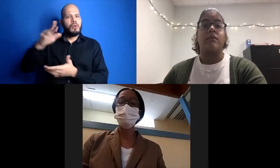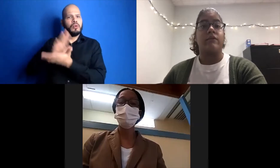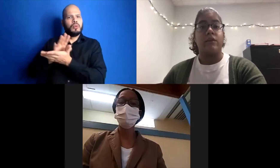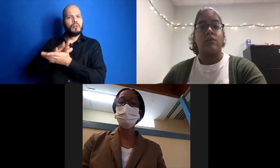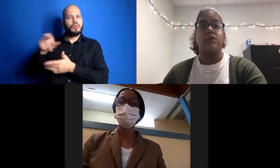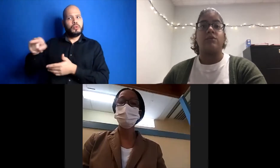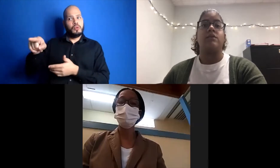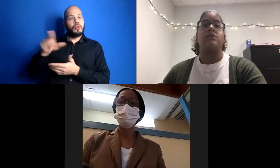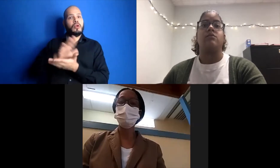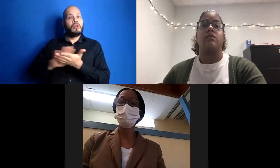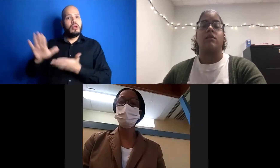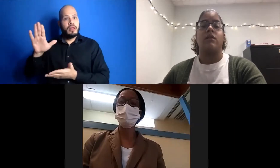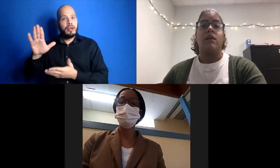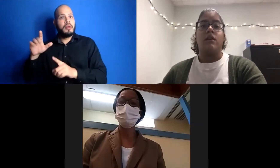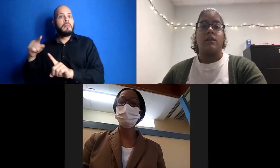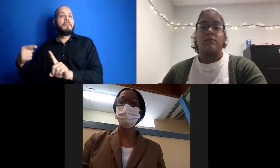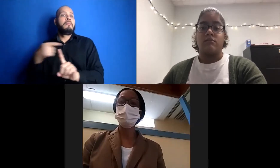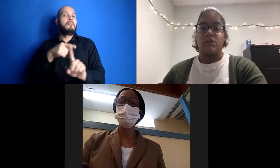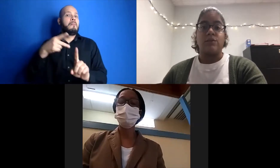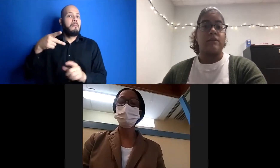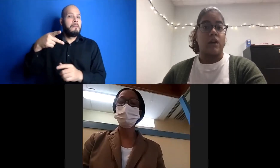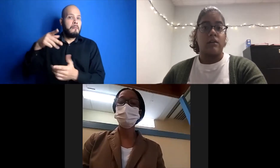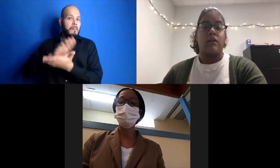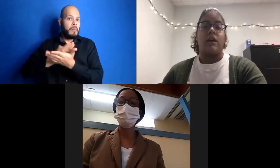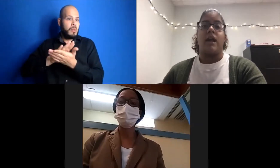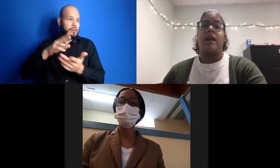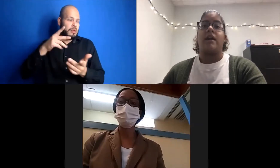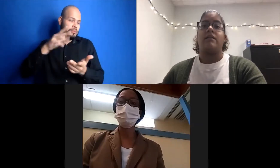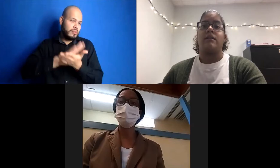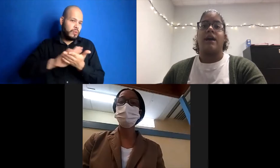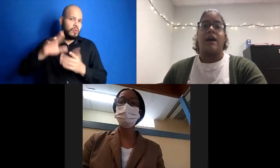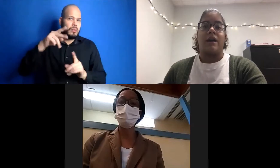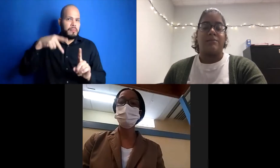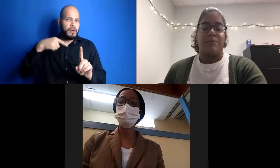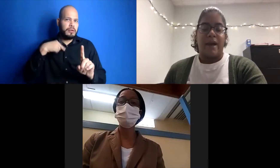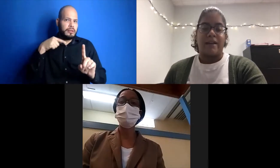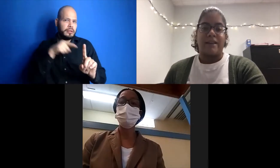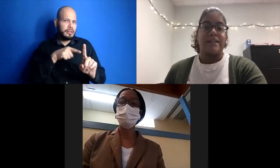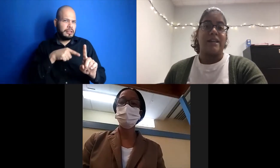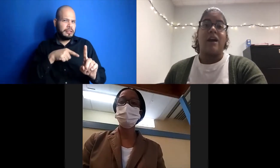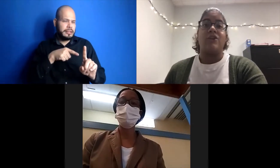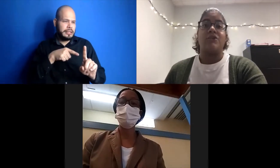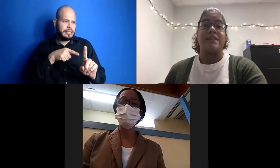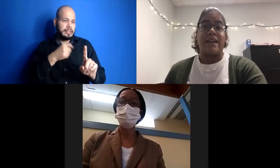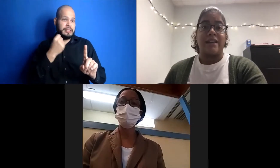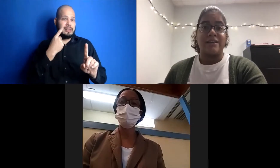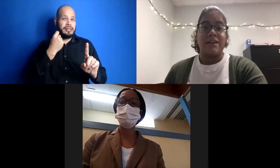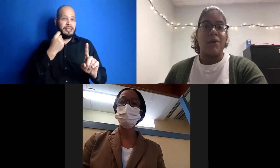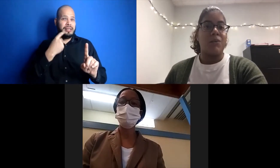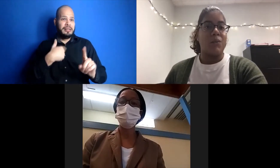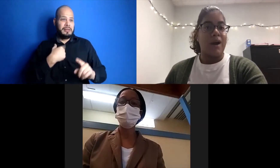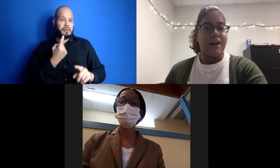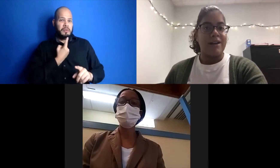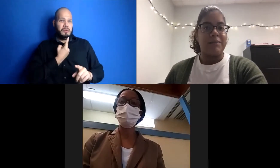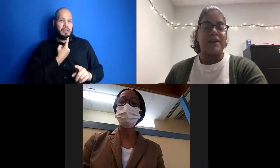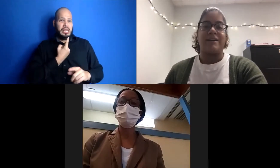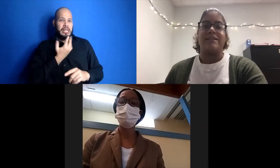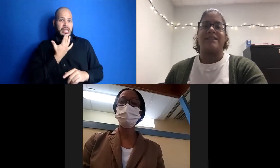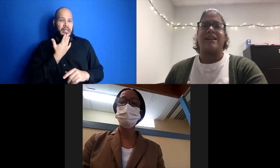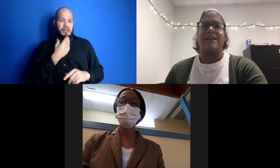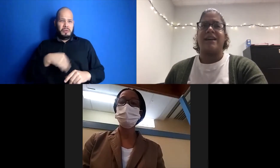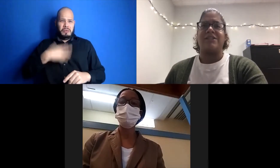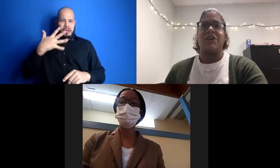few students who were like students of color and I back then did not understand why because I started